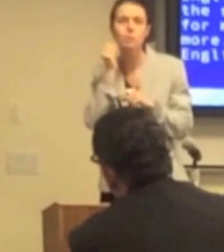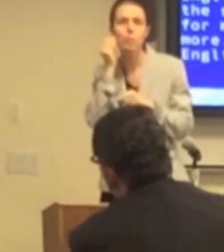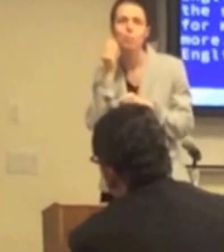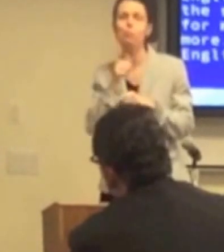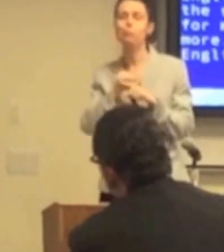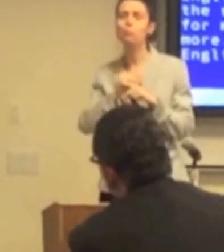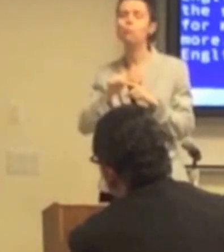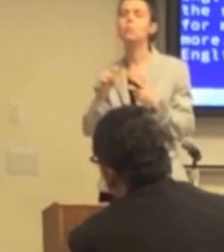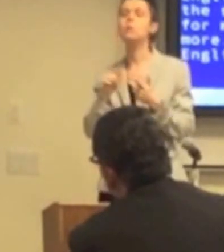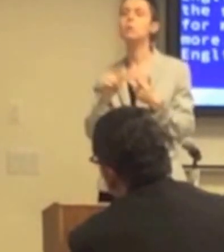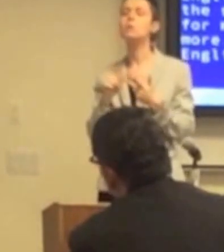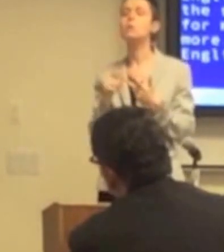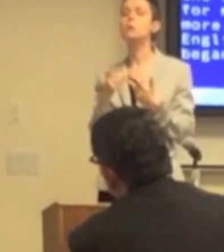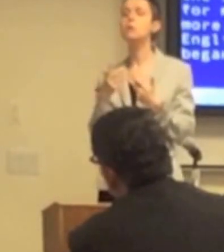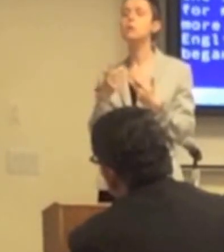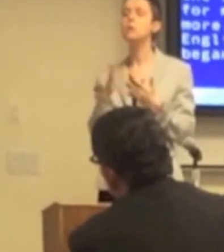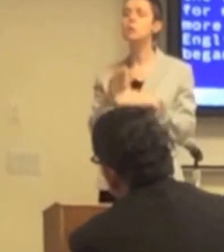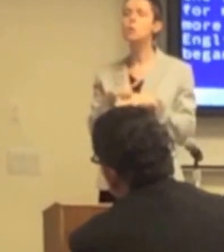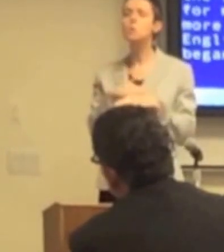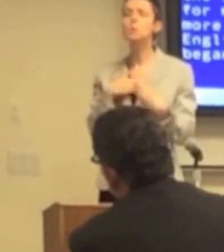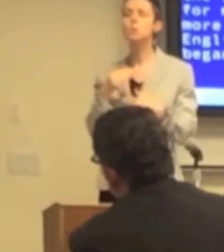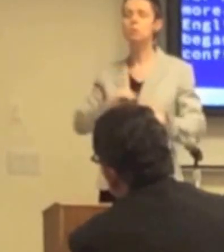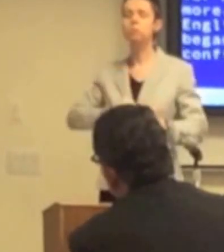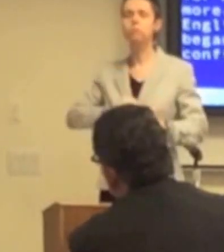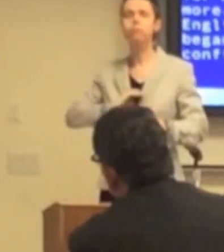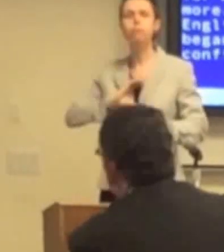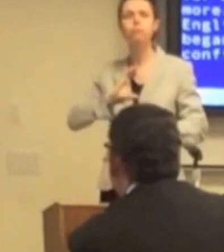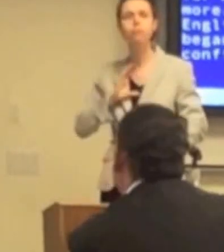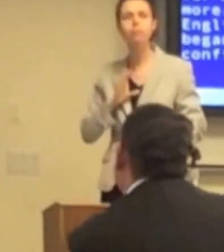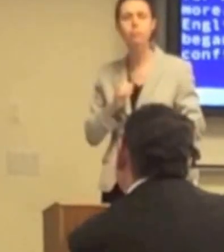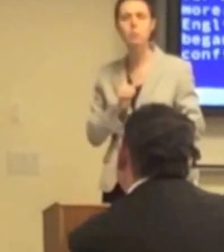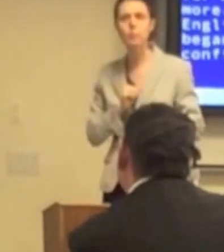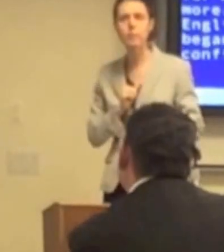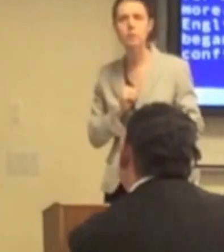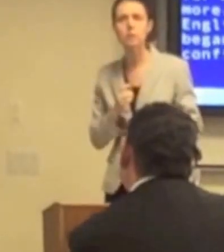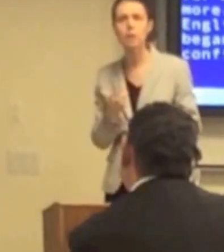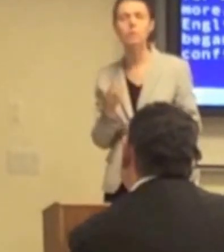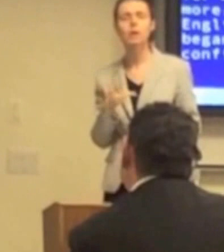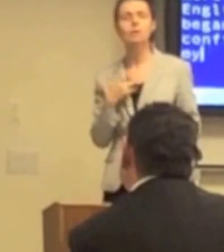I slowly began to have more confidence in myself and in my ability to